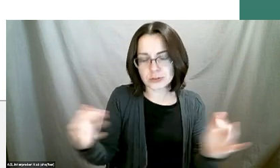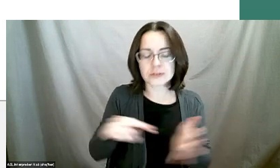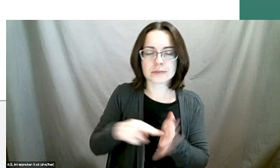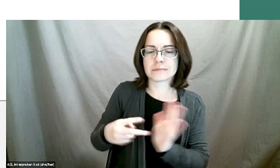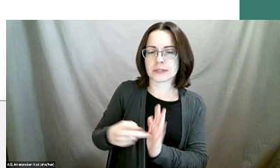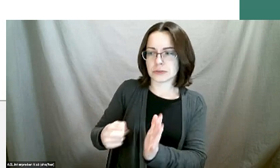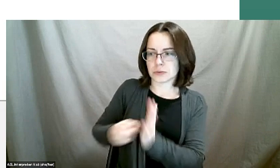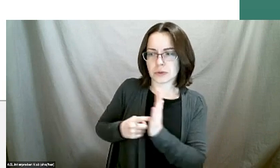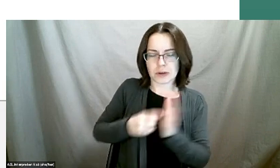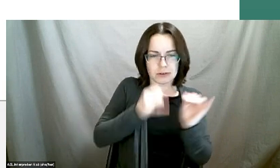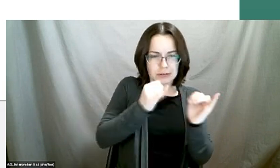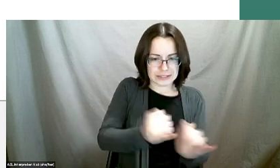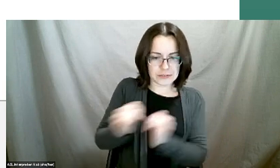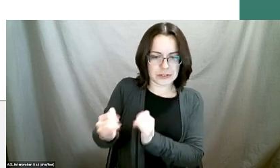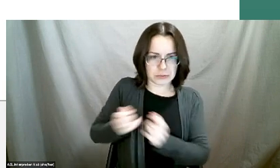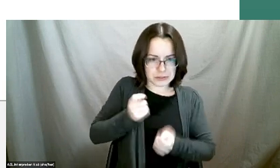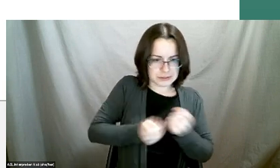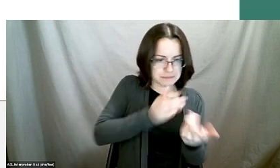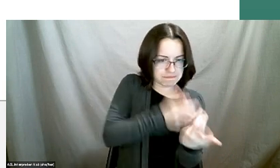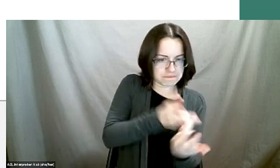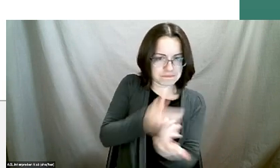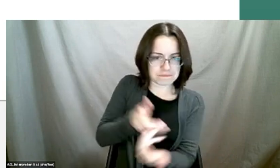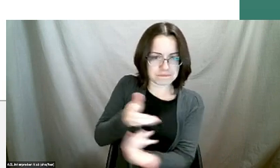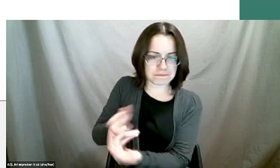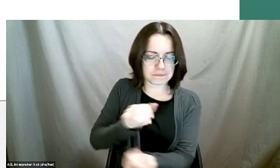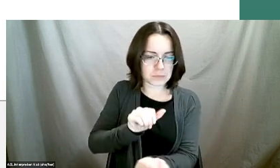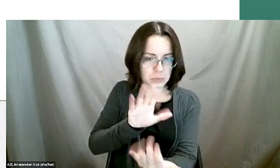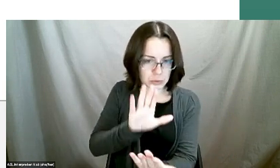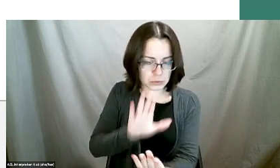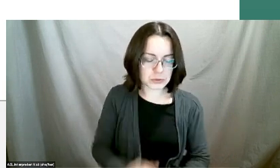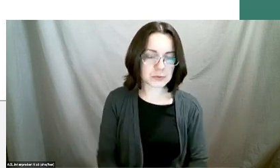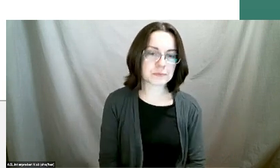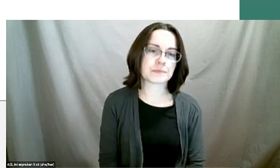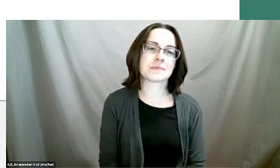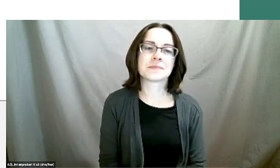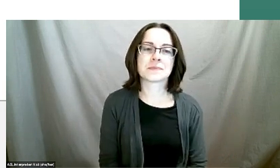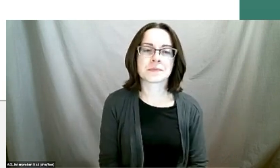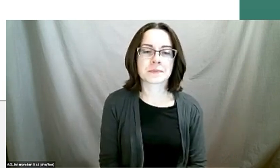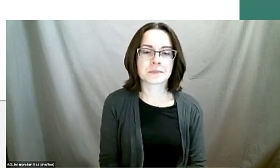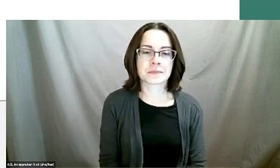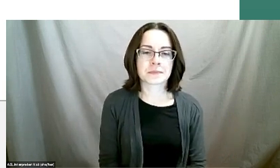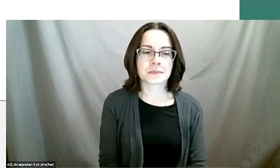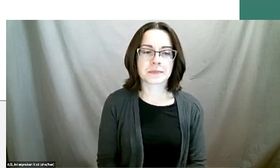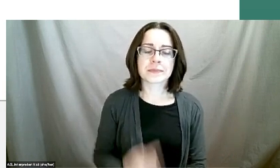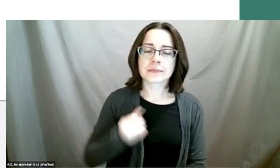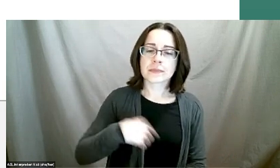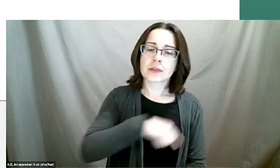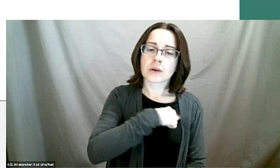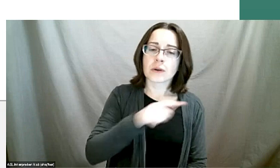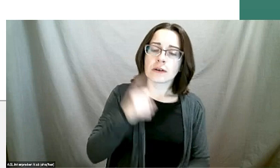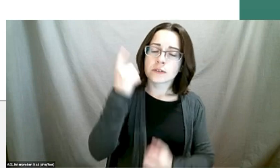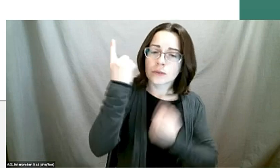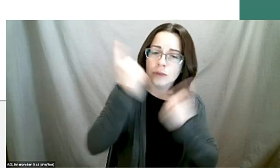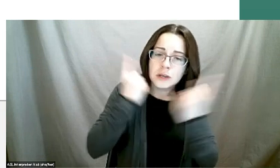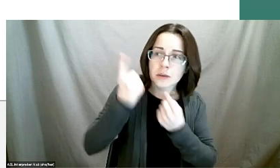And we have to sort of look at the factors that influence the care of this population.